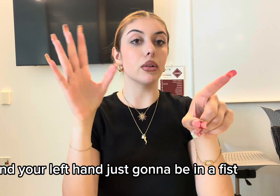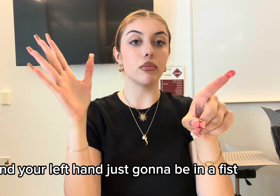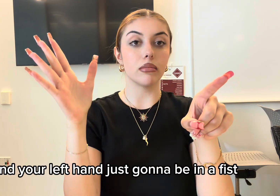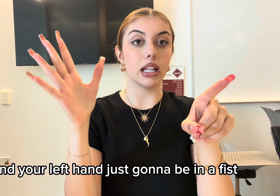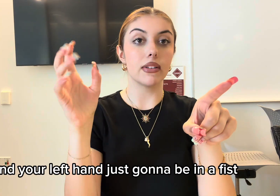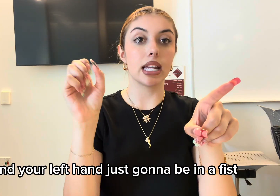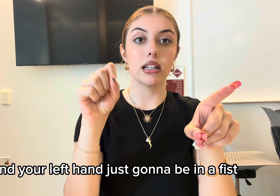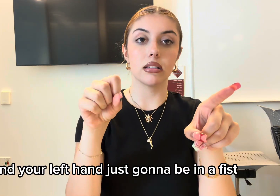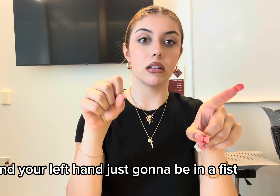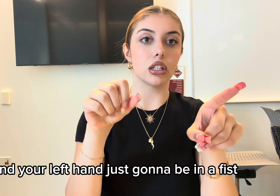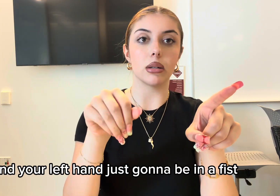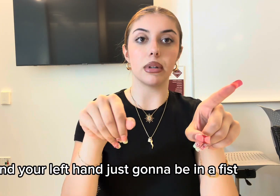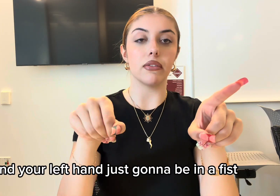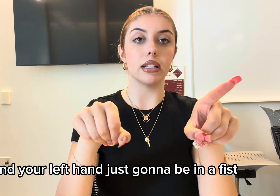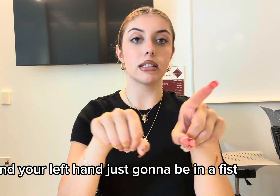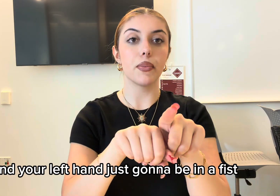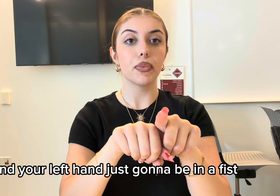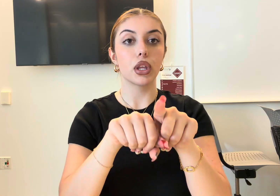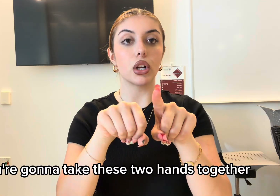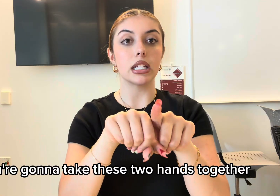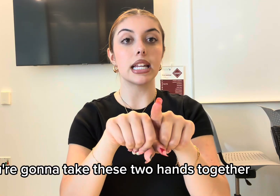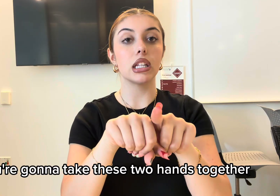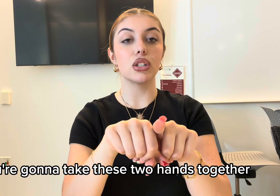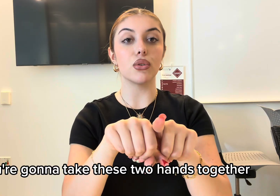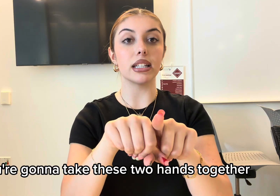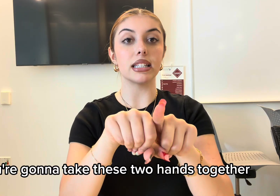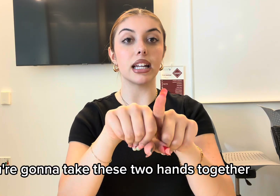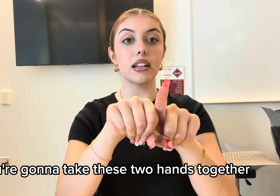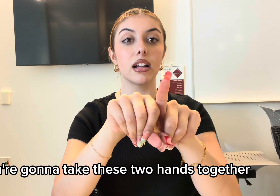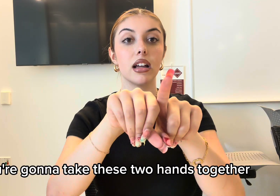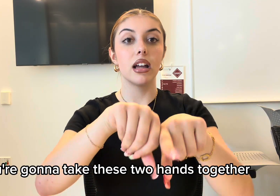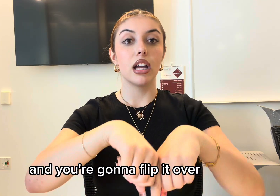your left hand is just going to be in a fist. You're going to take these two hands together